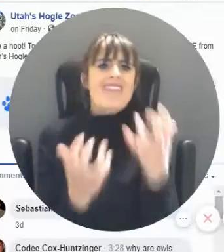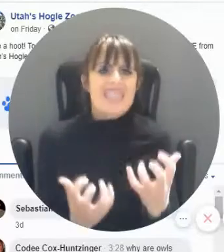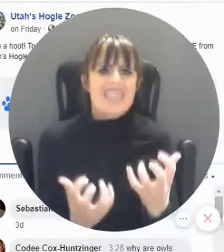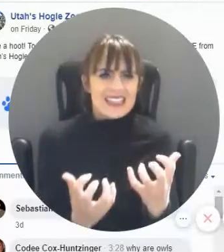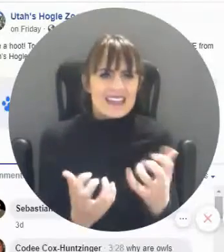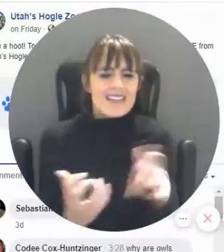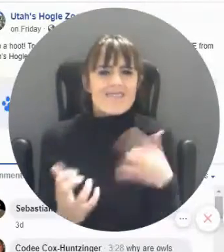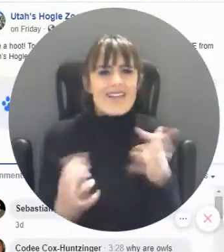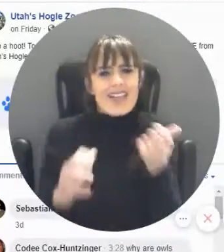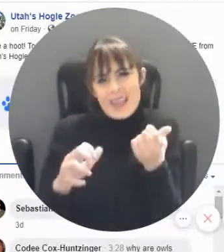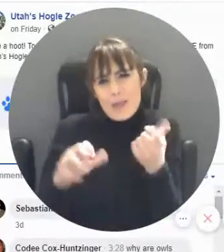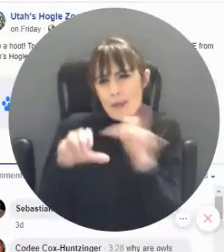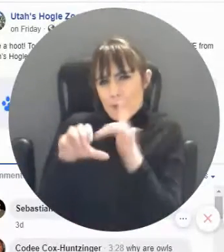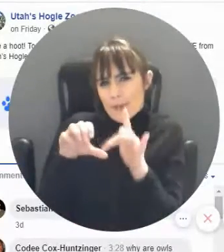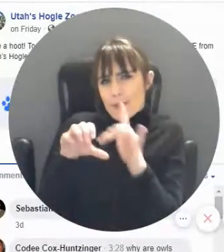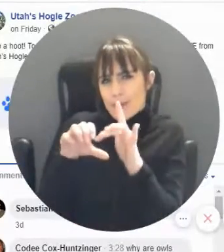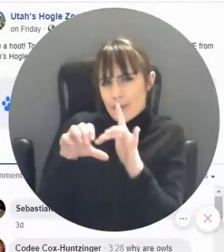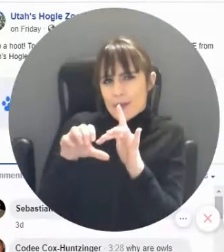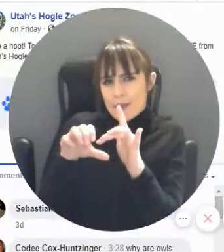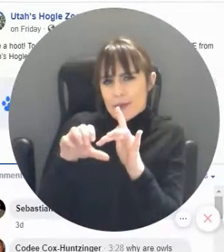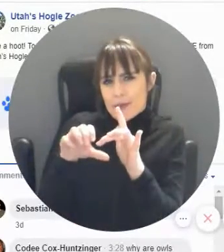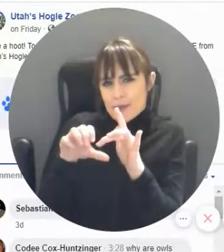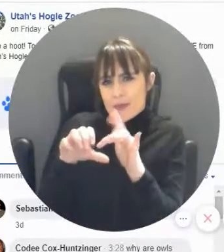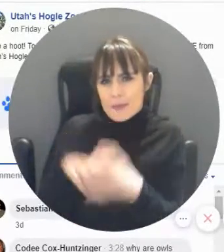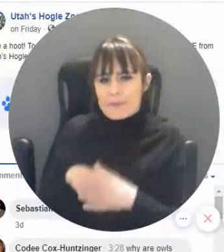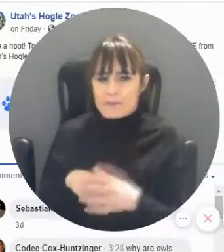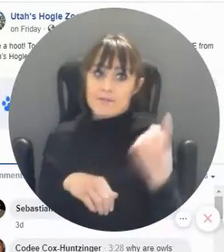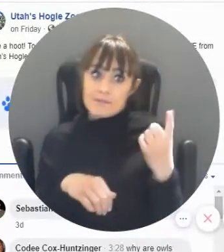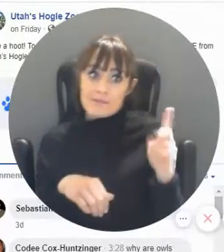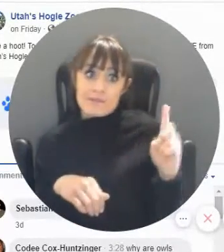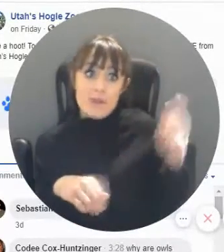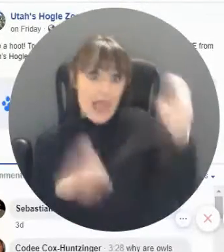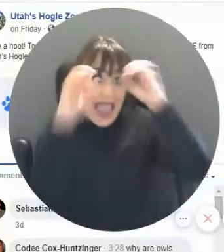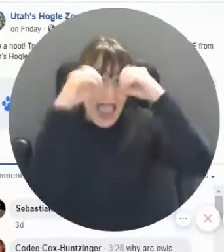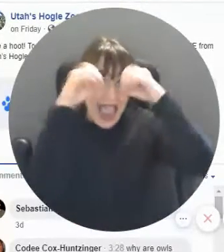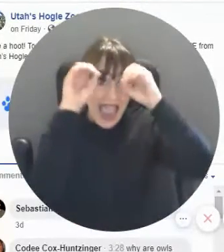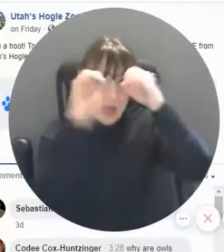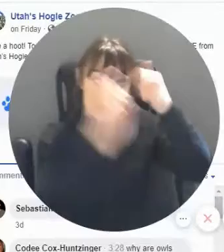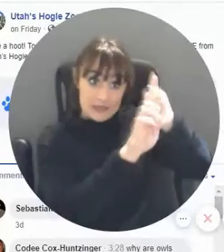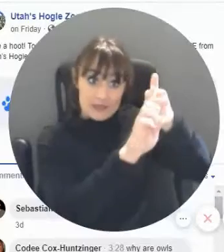To help them fly. So it looks like that may be all the cool stuff in this pellet.